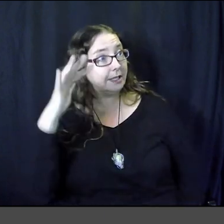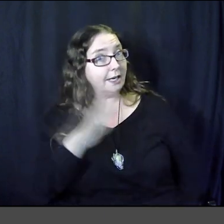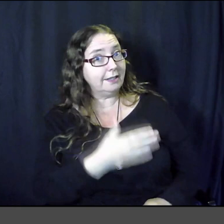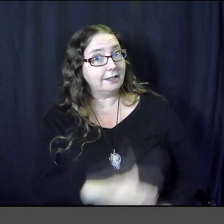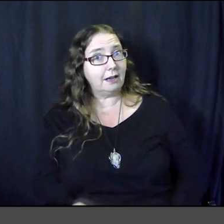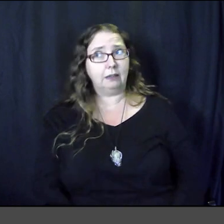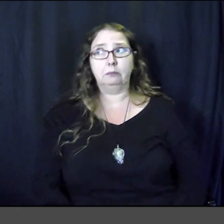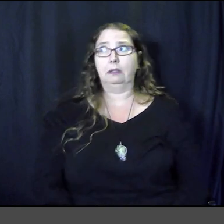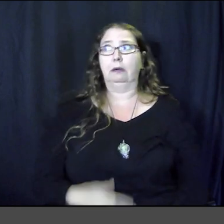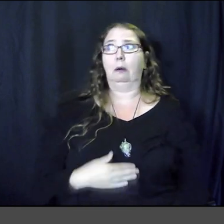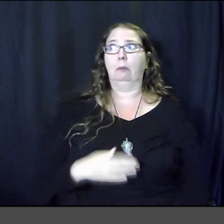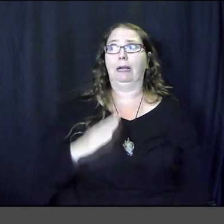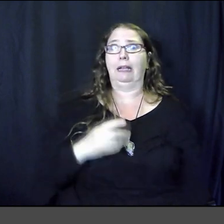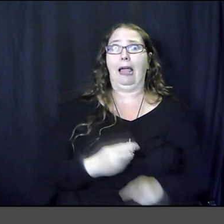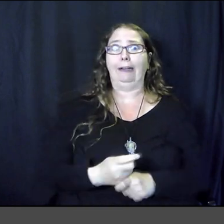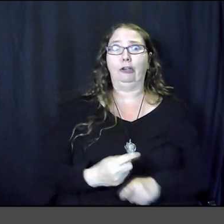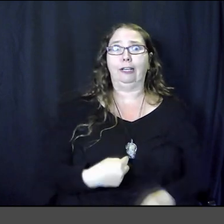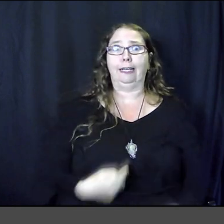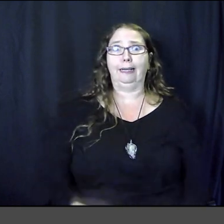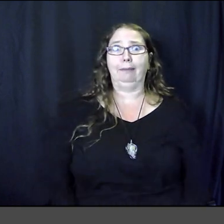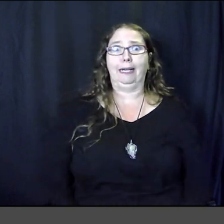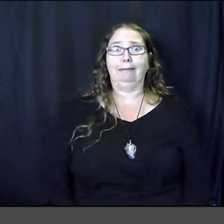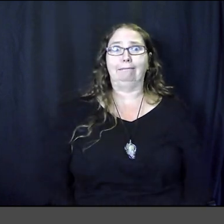OKAY, SO I SANG A SONG,